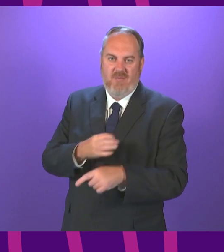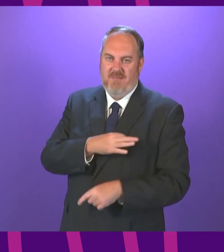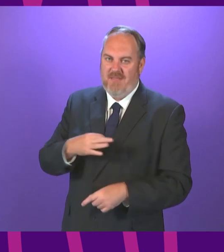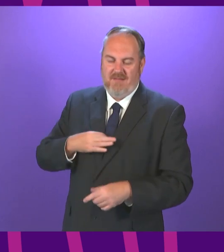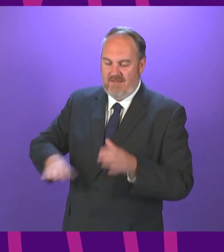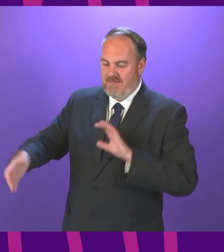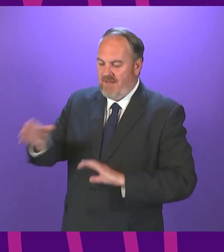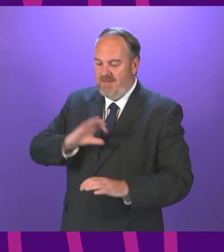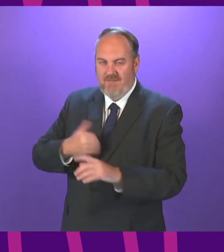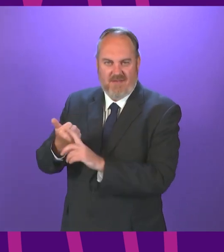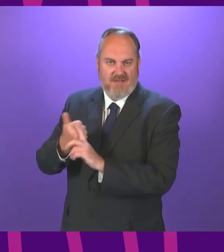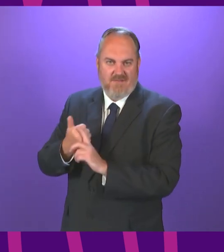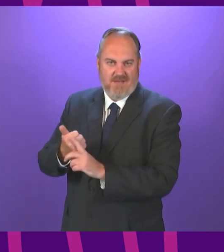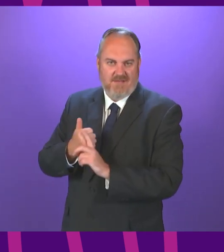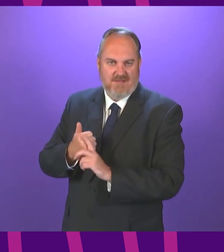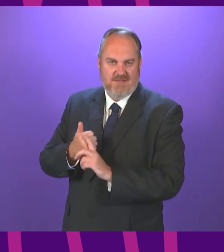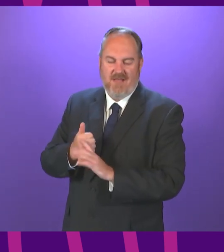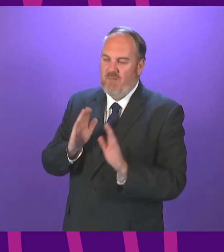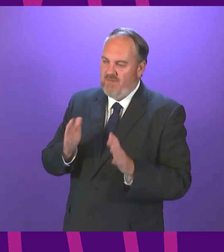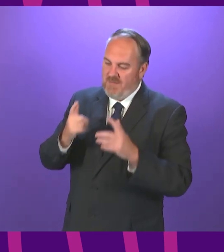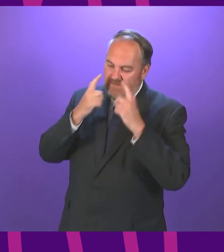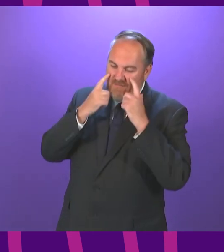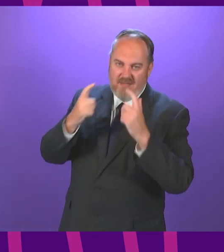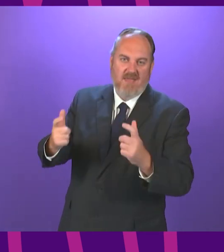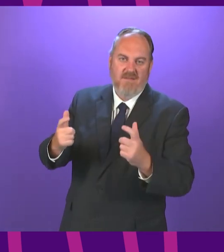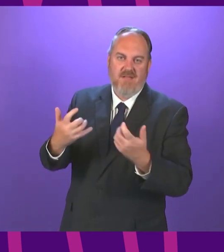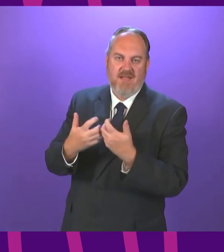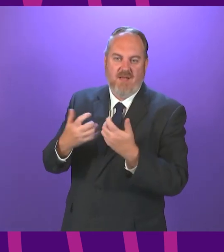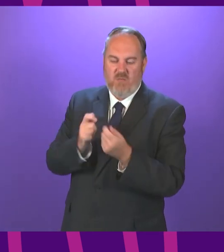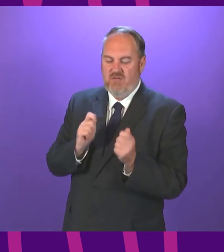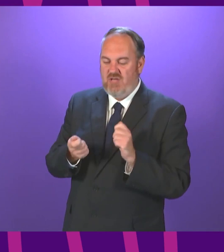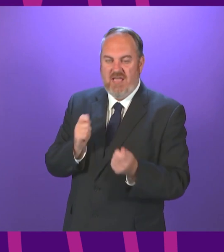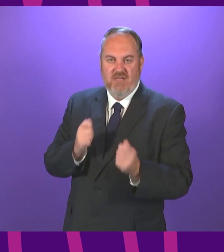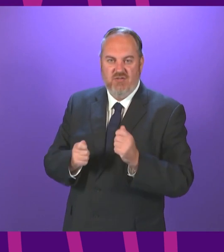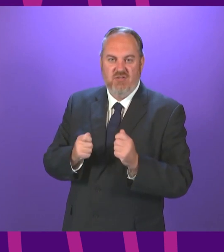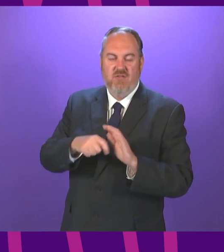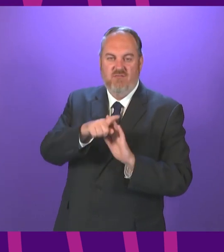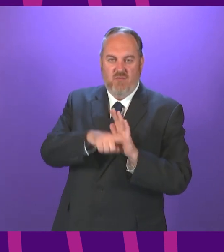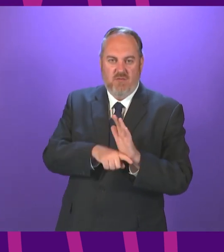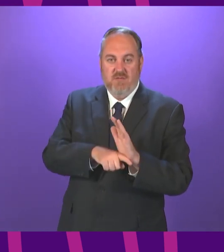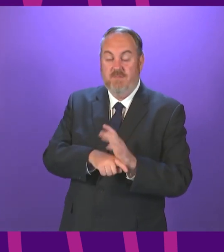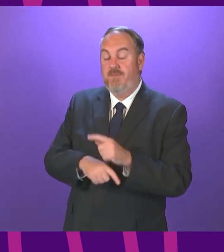proportionately and responsibly as possible. The attendance limit for weddings at level 0 goes up